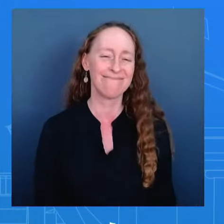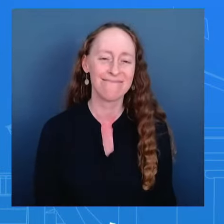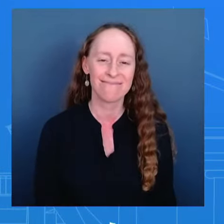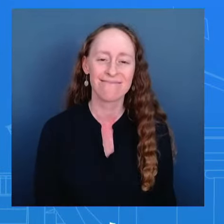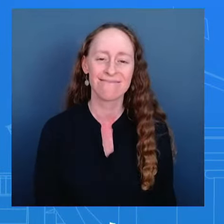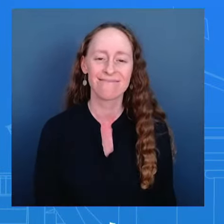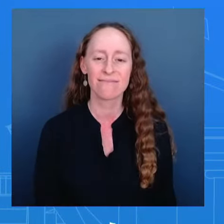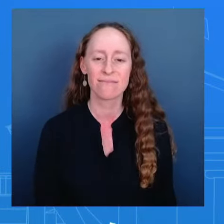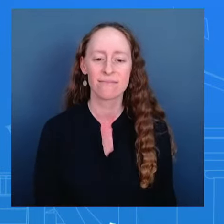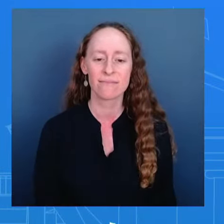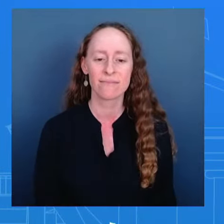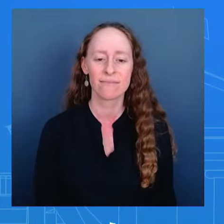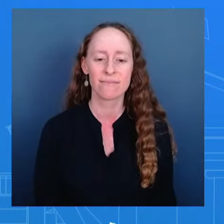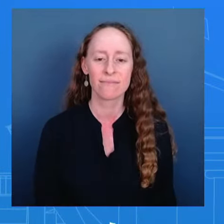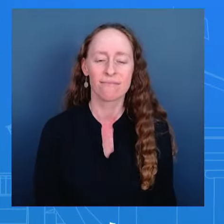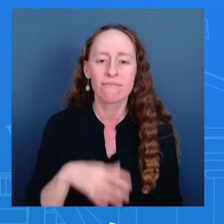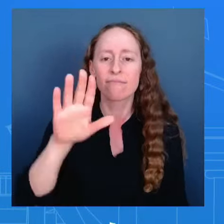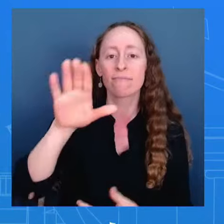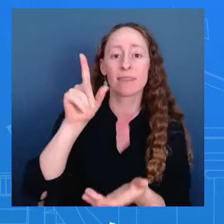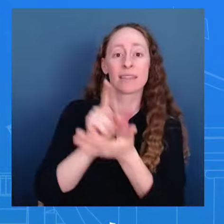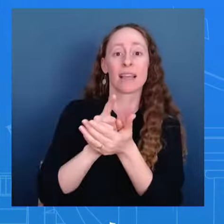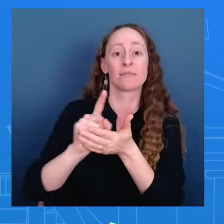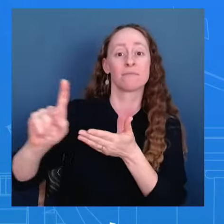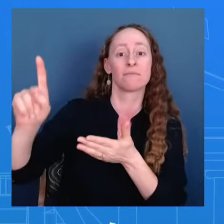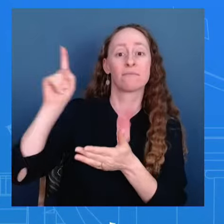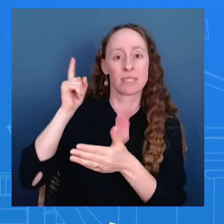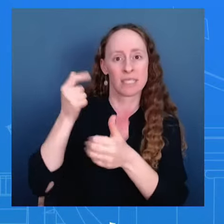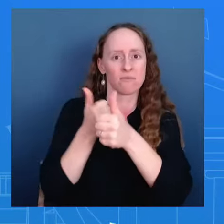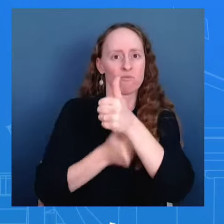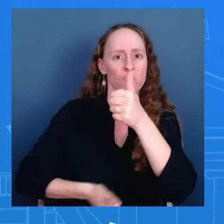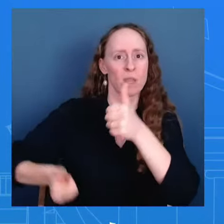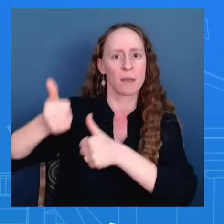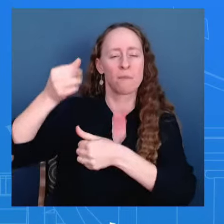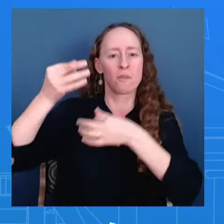that blocked a second black-majority district in South Carolina